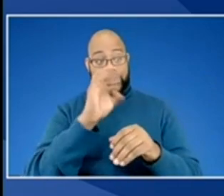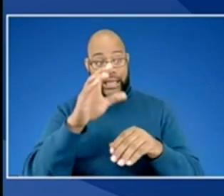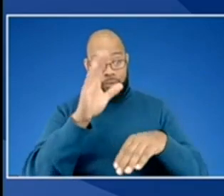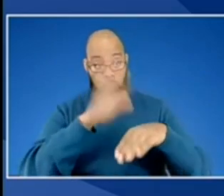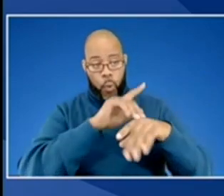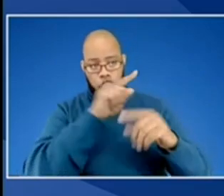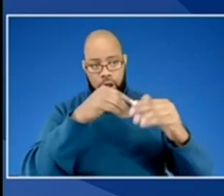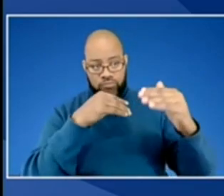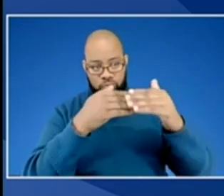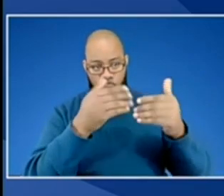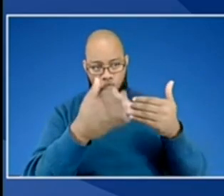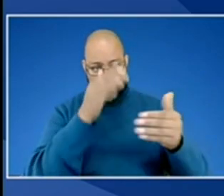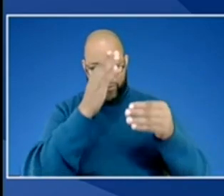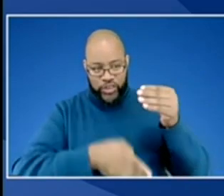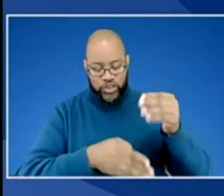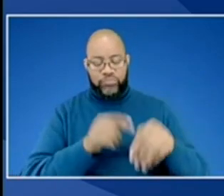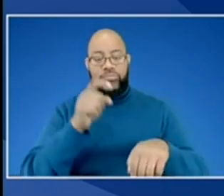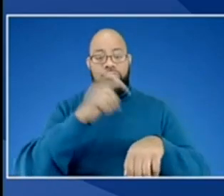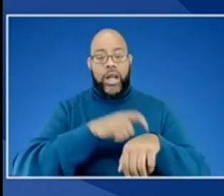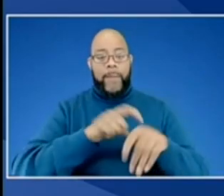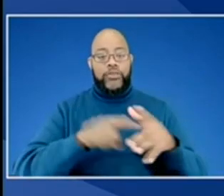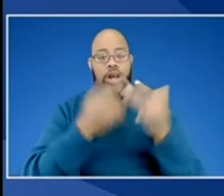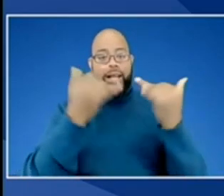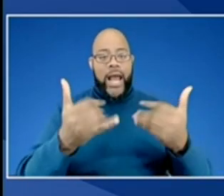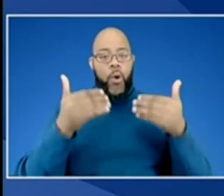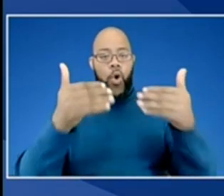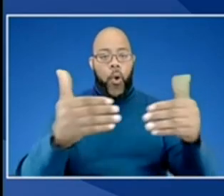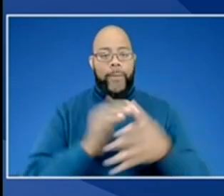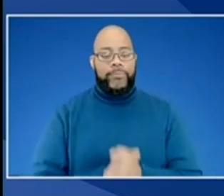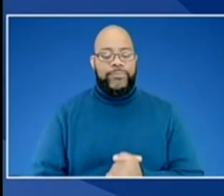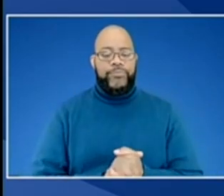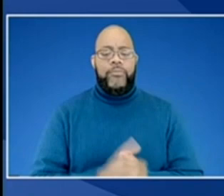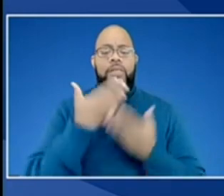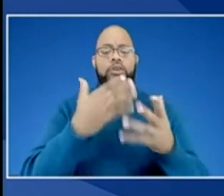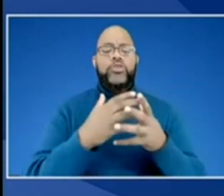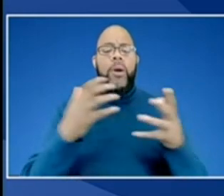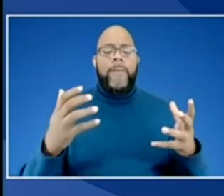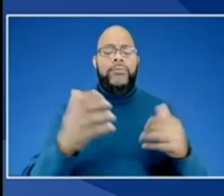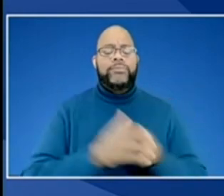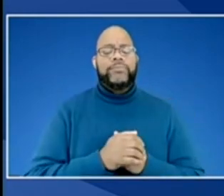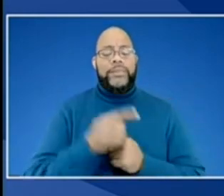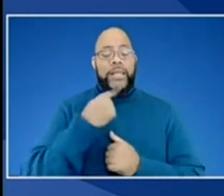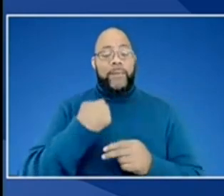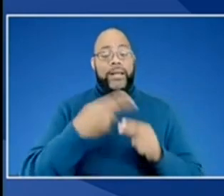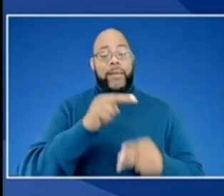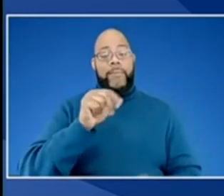warning. Your time starts now. Thank you so much. And as you said, my name is Nancy Altman.